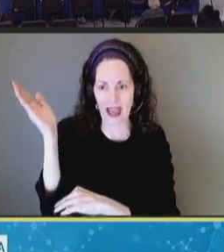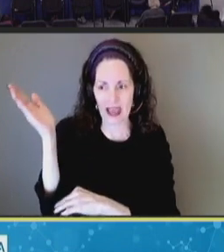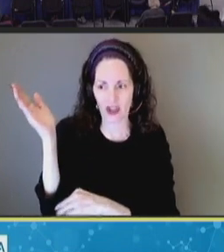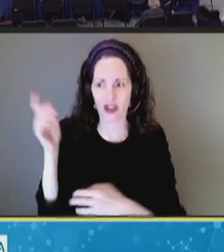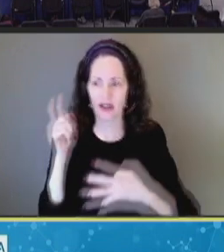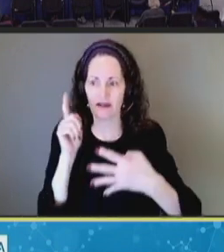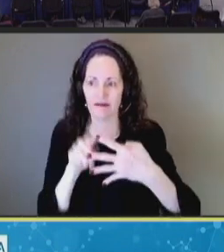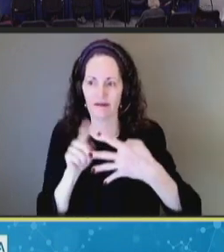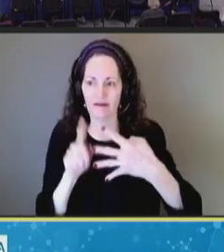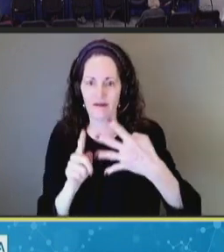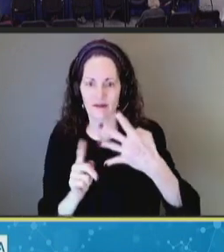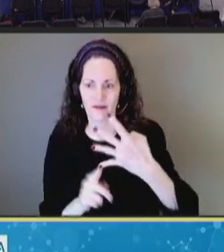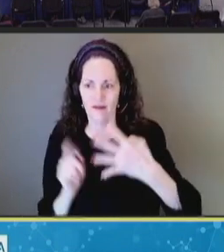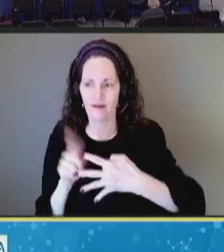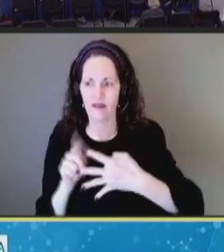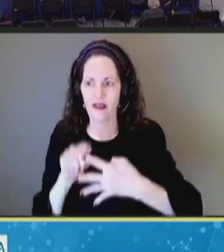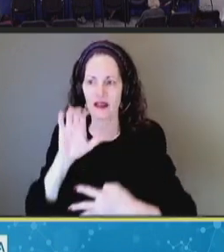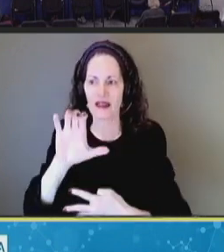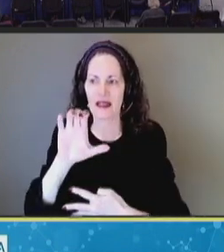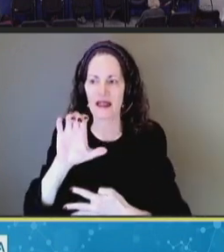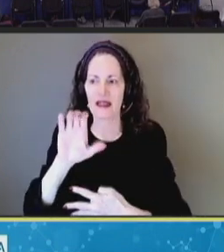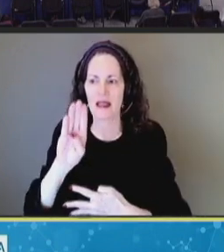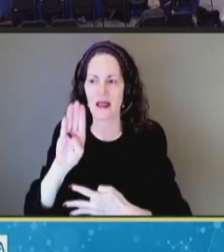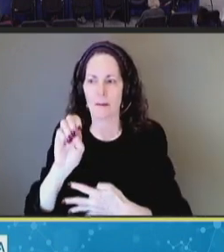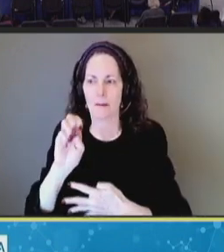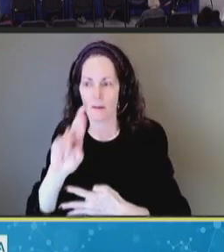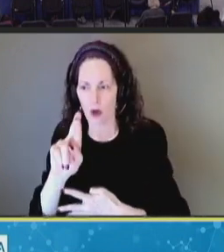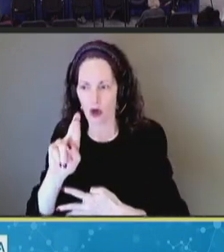Active Surveillance Program and talk about the IIS